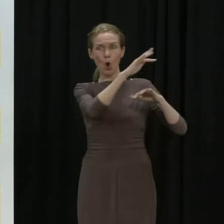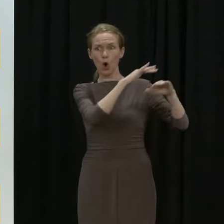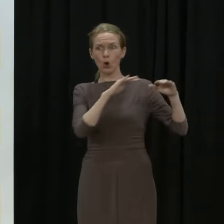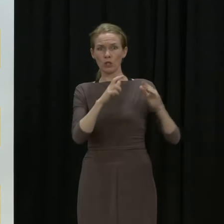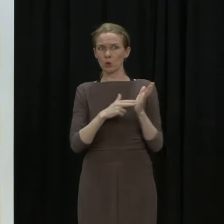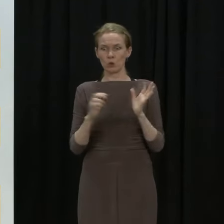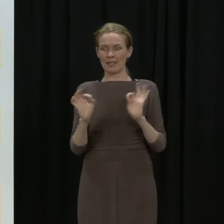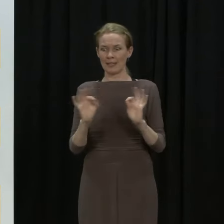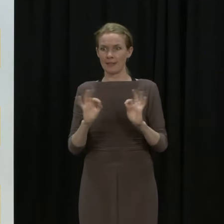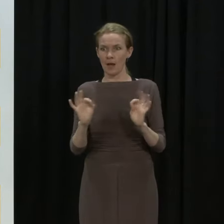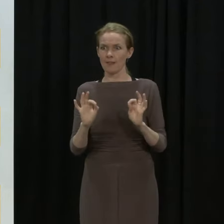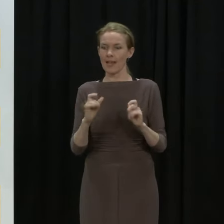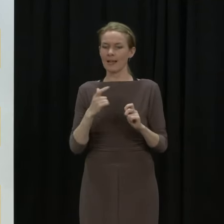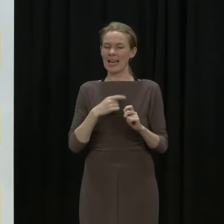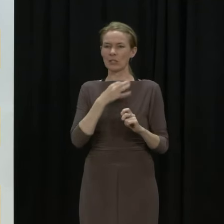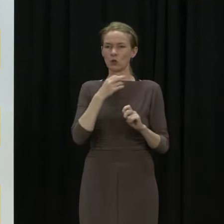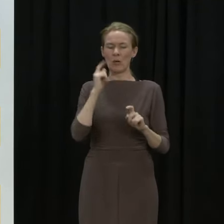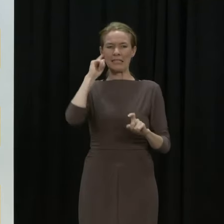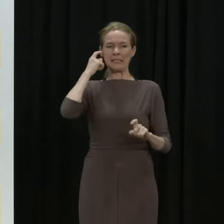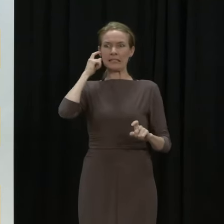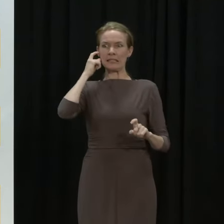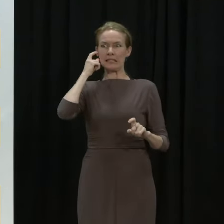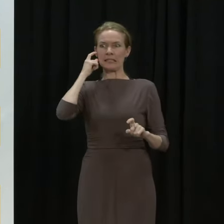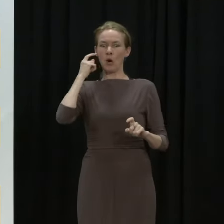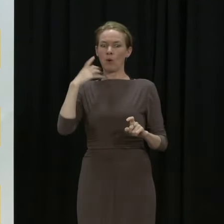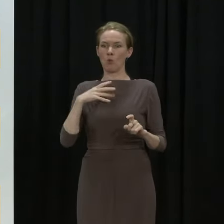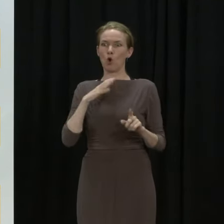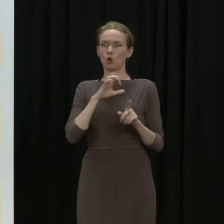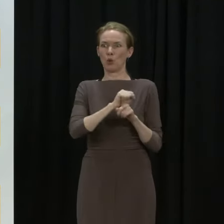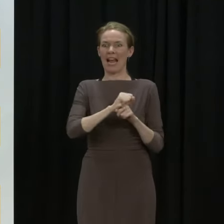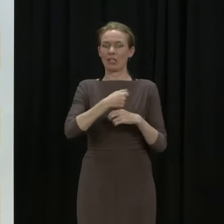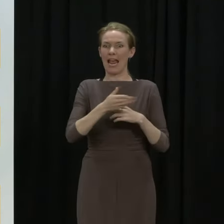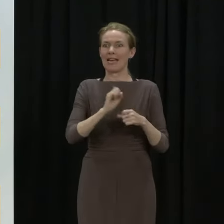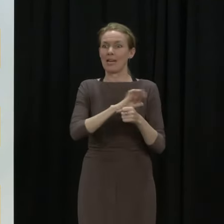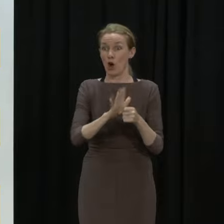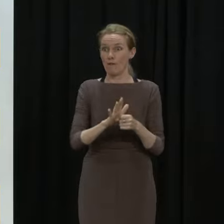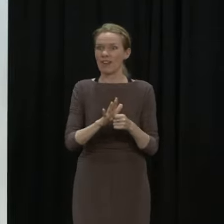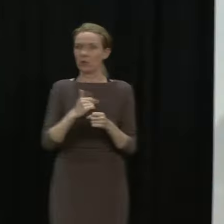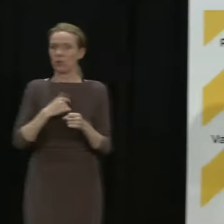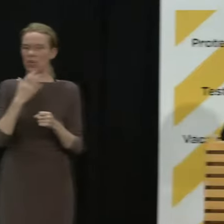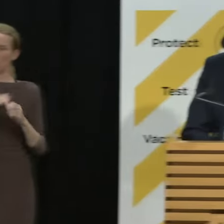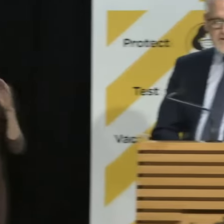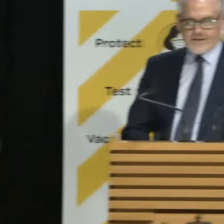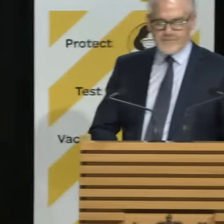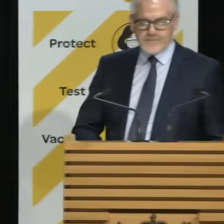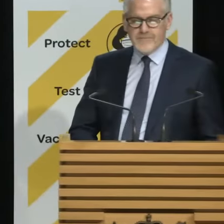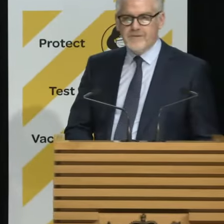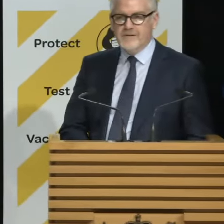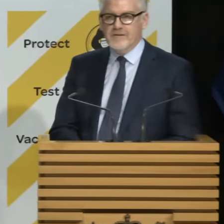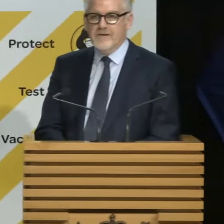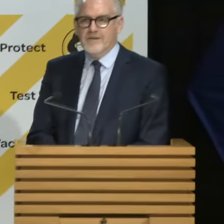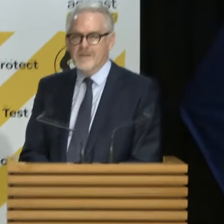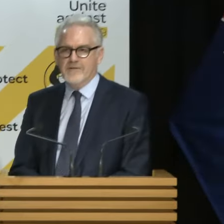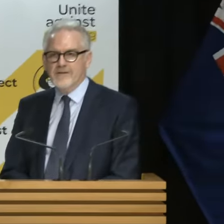a conservatism that comes from the idea that there is such a high risk attached to missing one civil case.